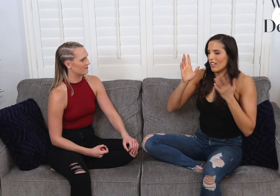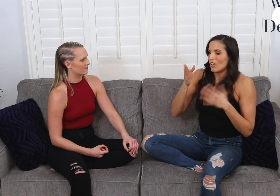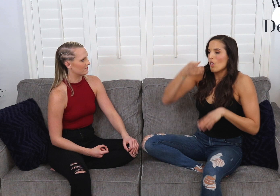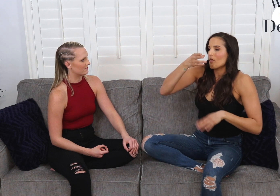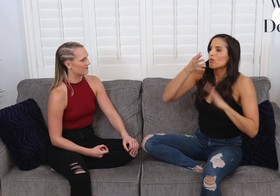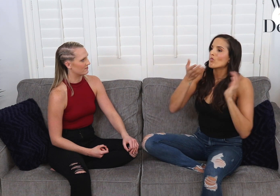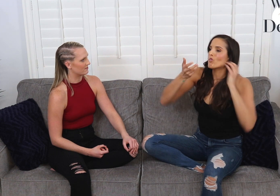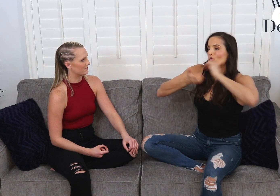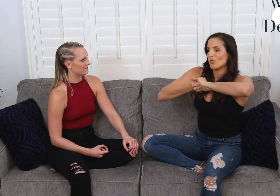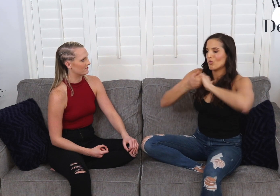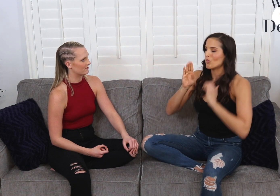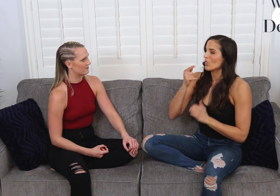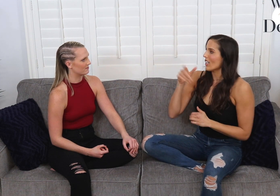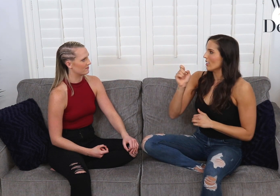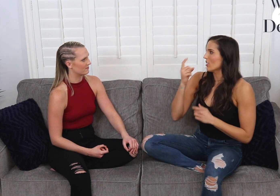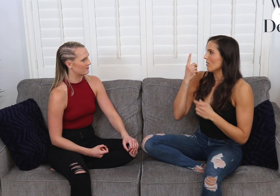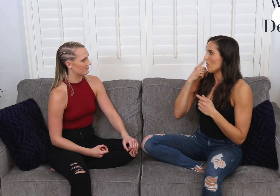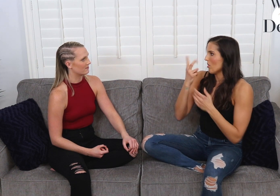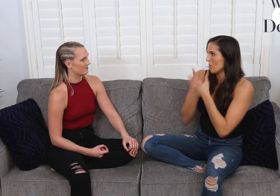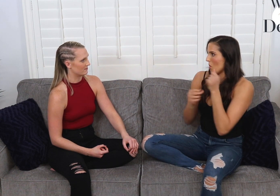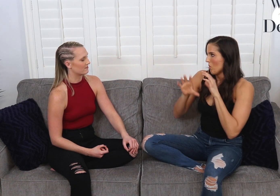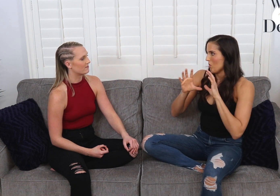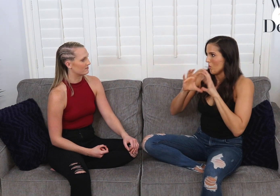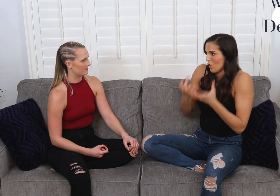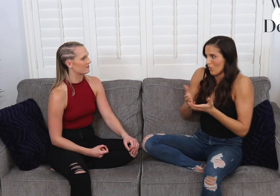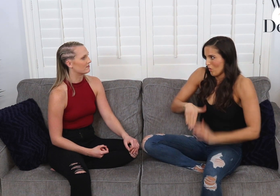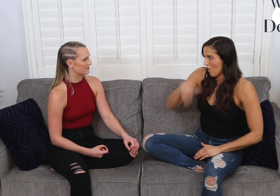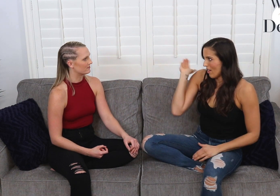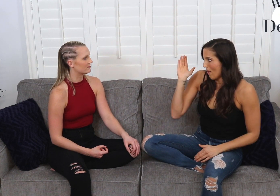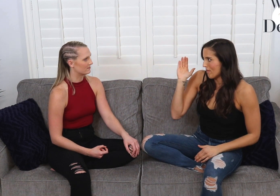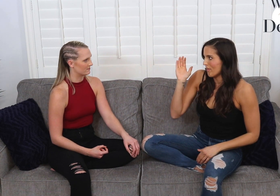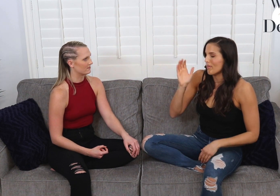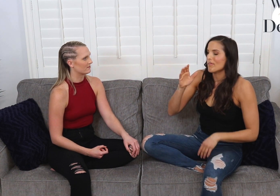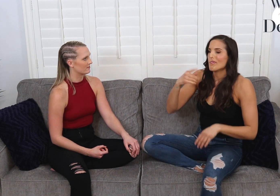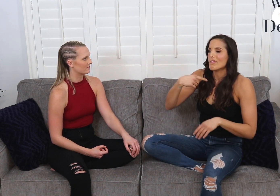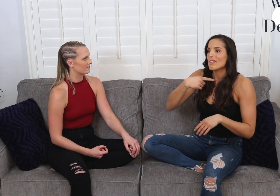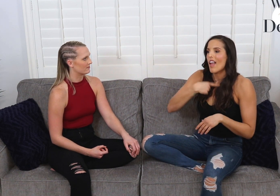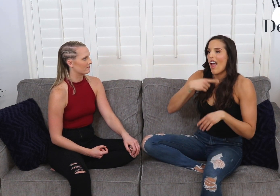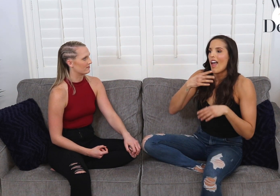the bridge to both worlds, yet